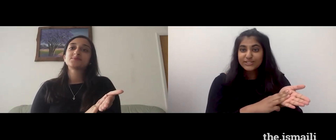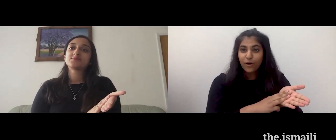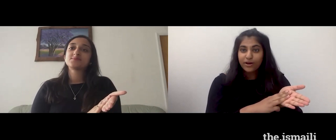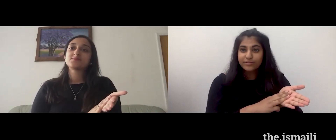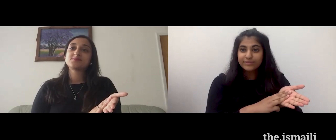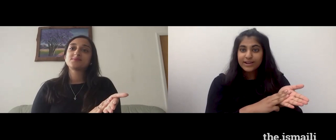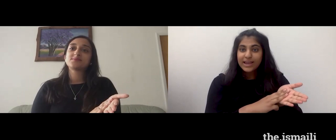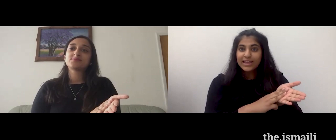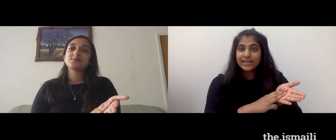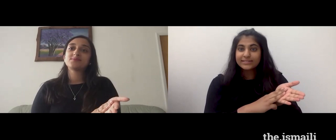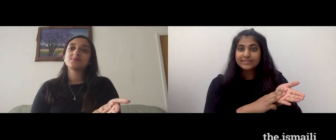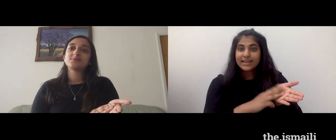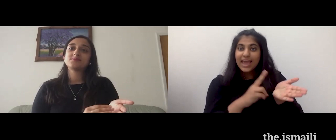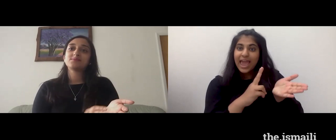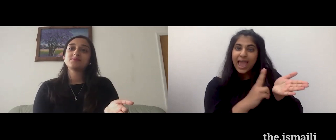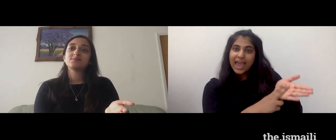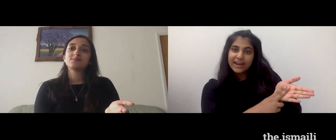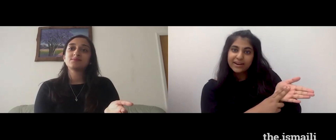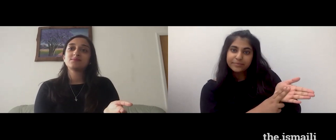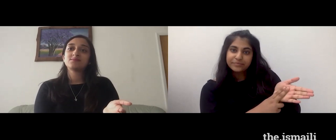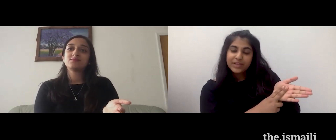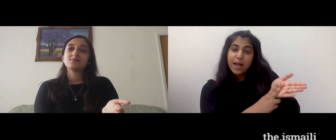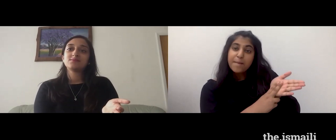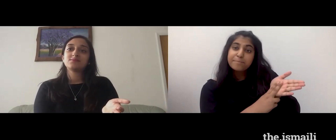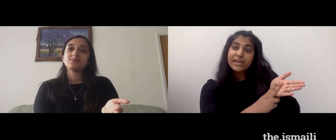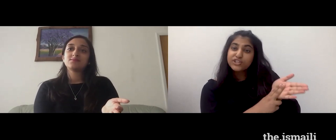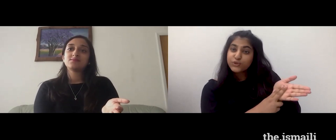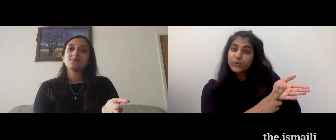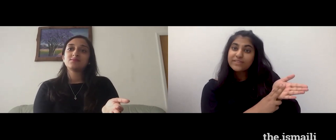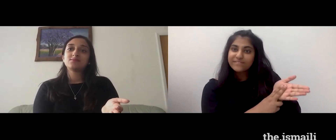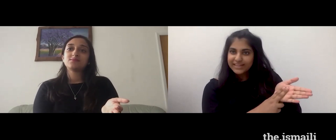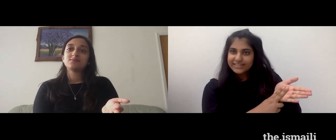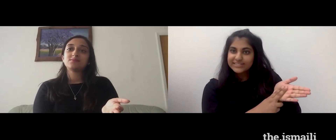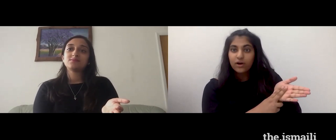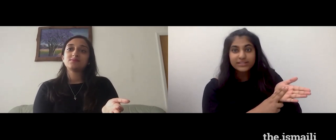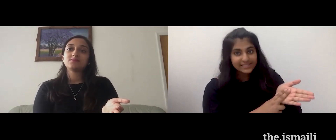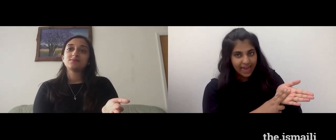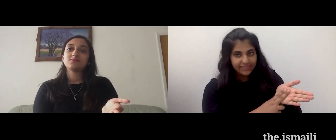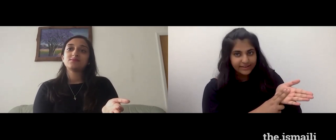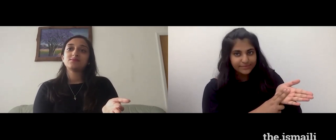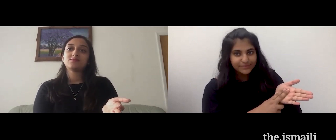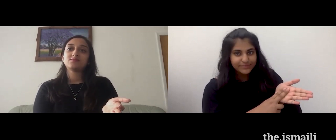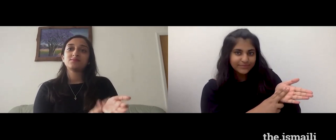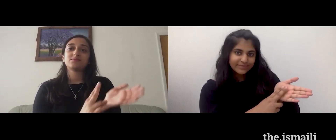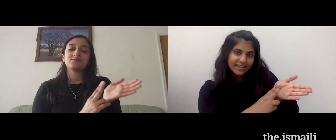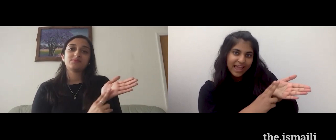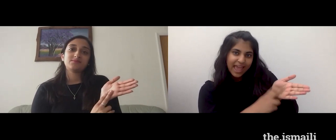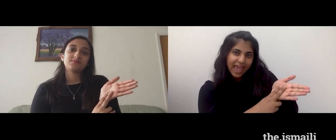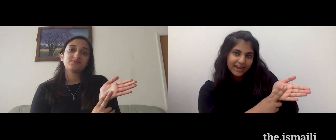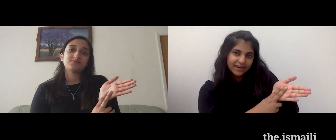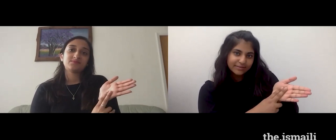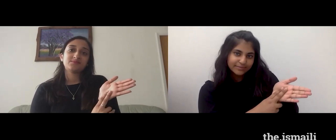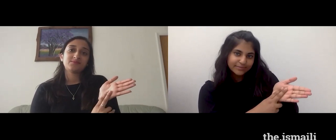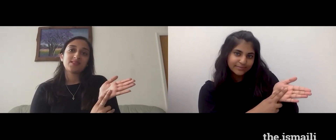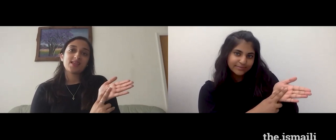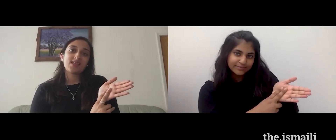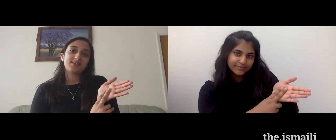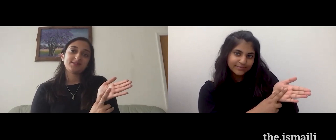The next one is “N”. Make sure the fingers are together. “N”.